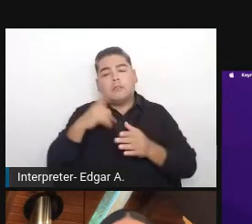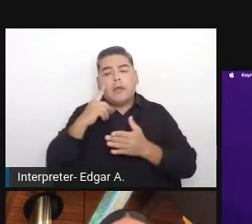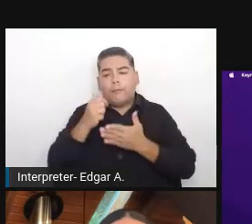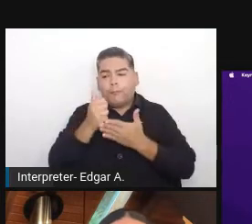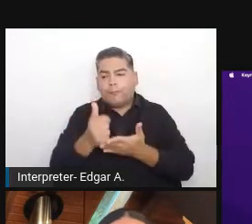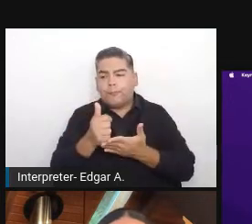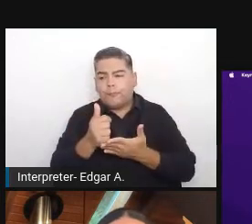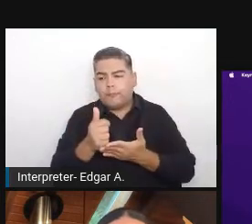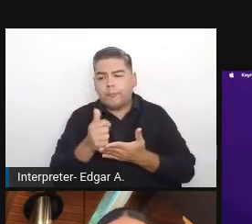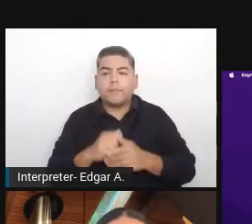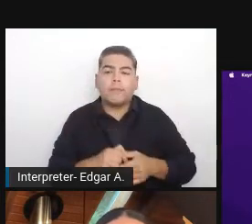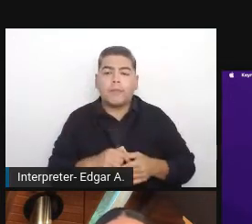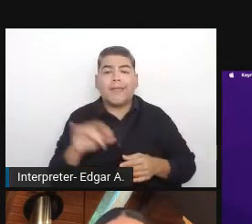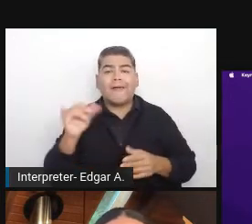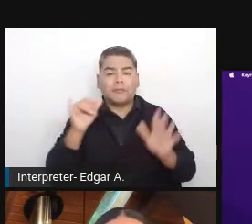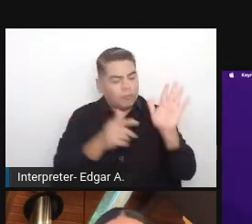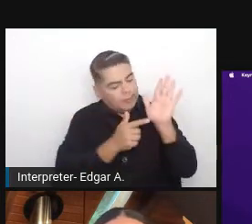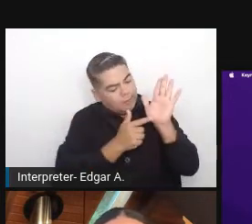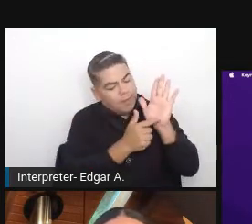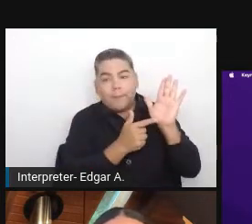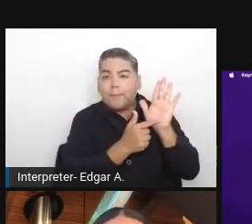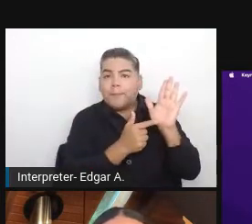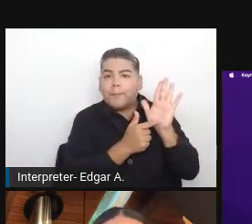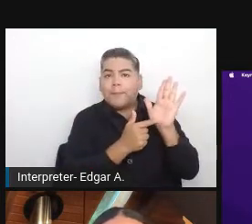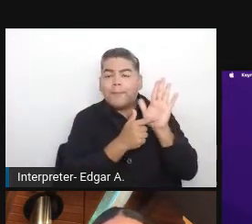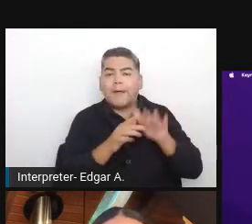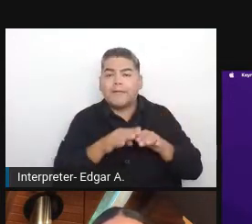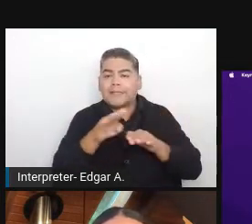At the bottom of each step, provide clear navigation,